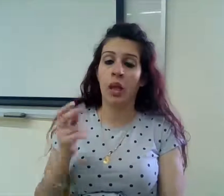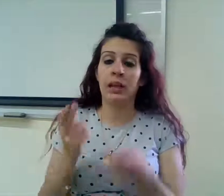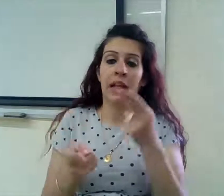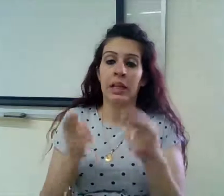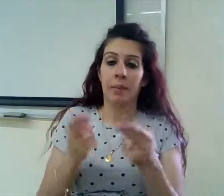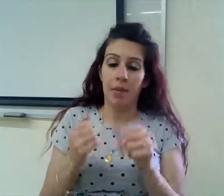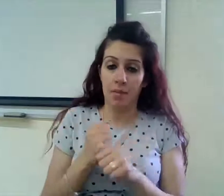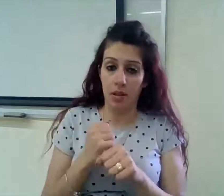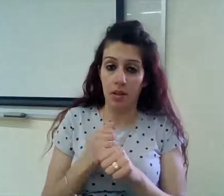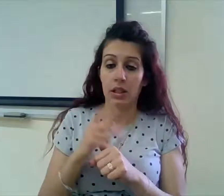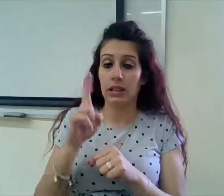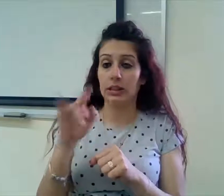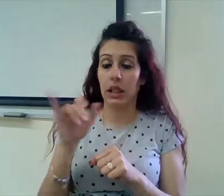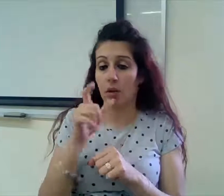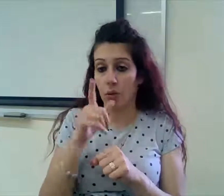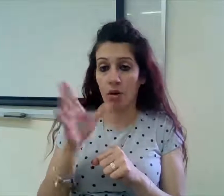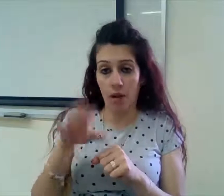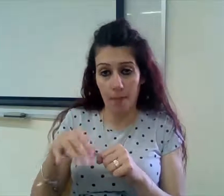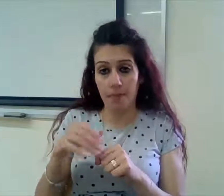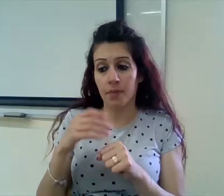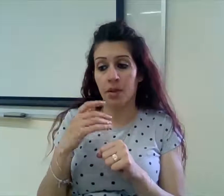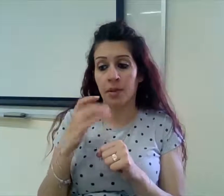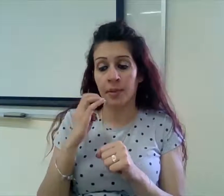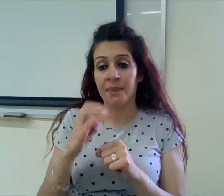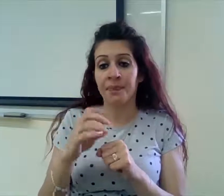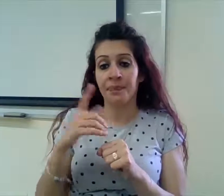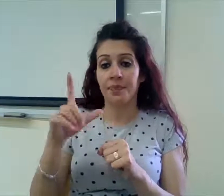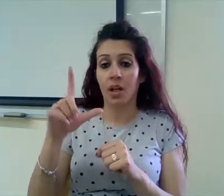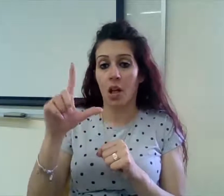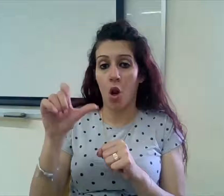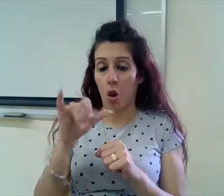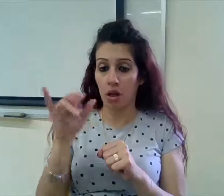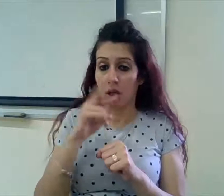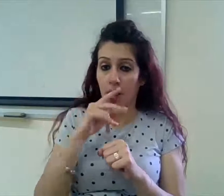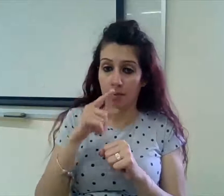provided us from having a sudden cut and its impact on persons with